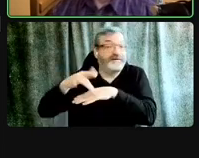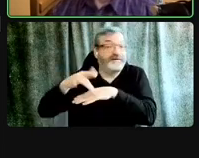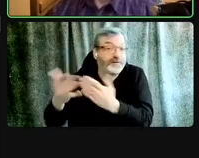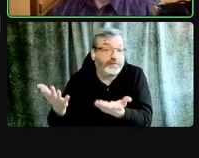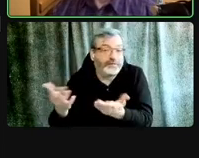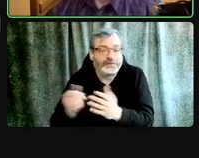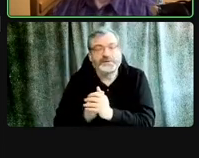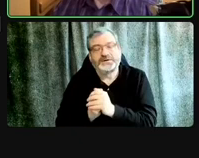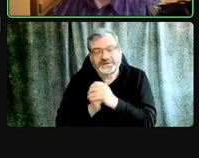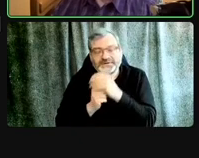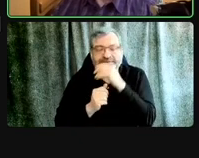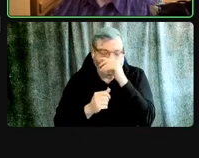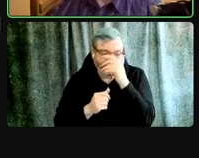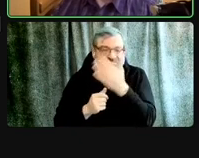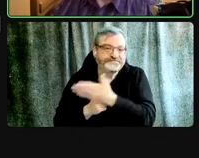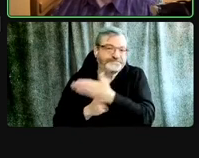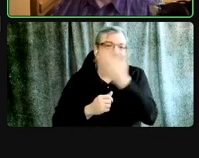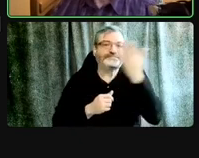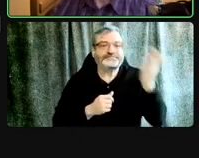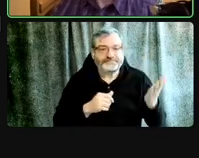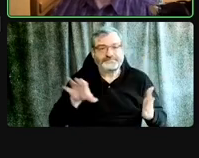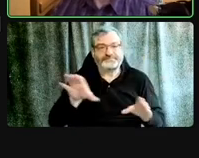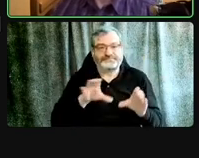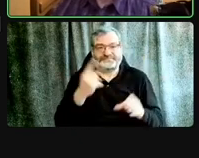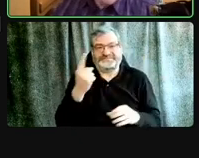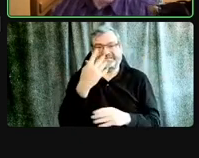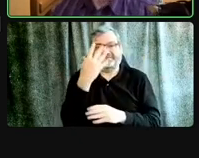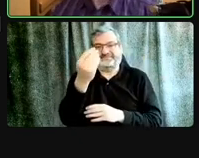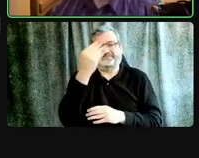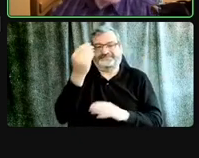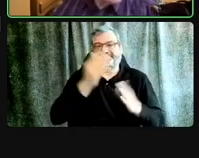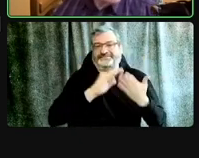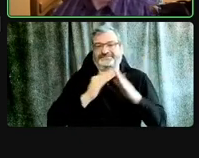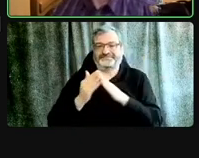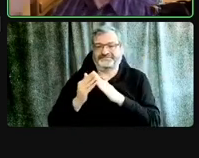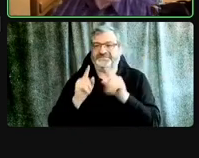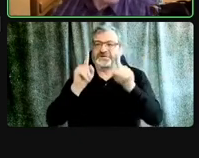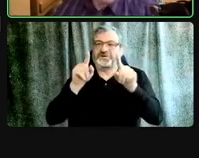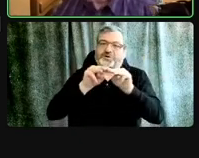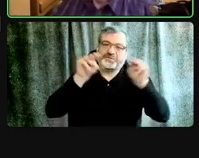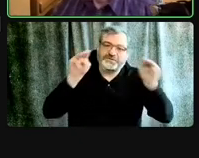And so they will do something out in the community. Right. They'll go to a Museum, they'll go to a concert, they'll go to the park.